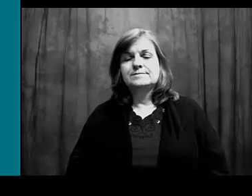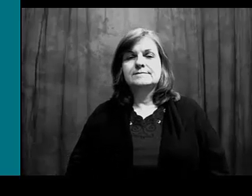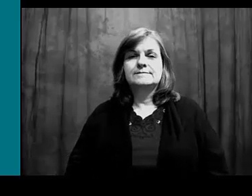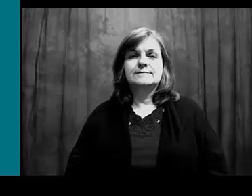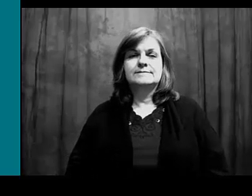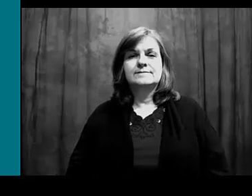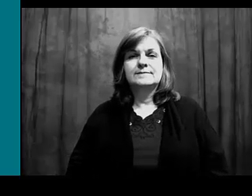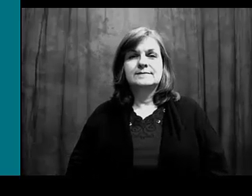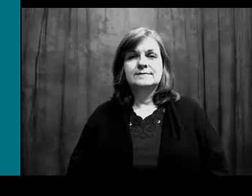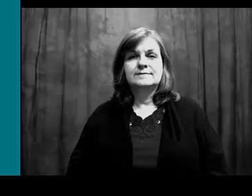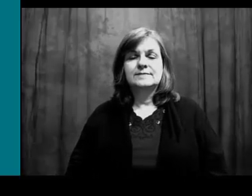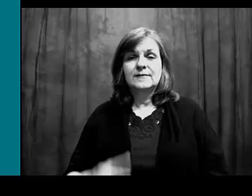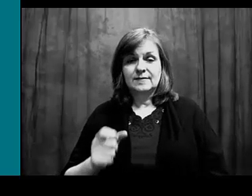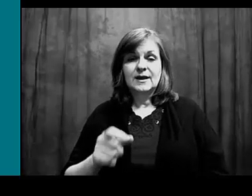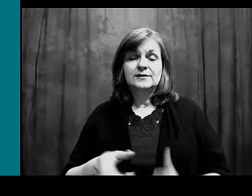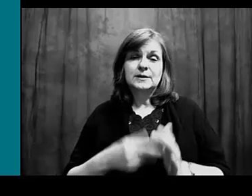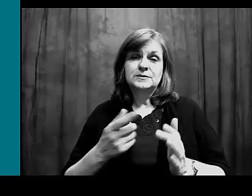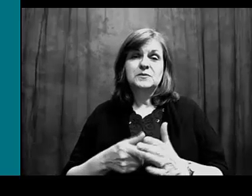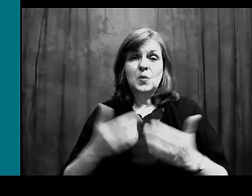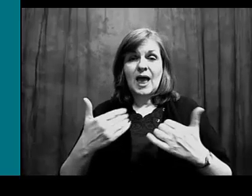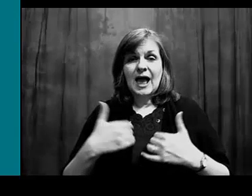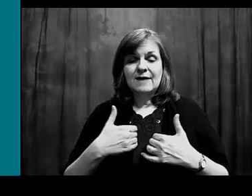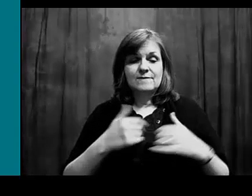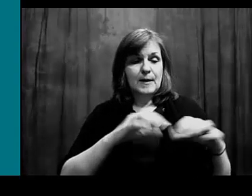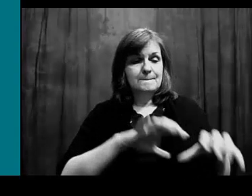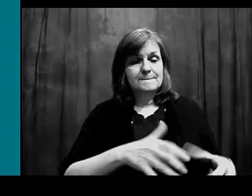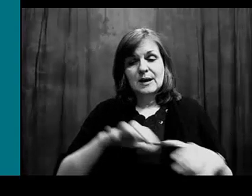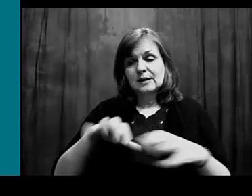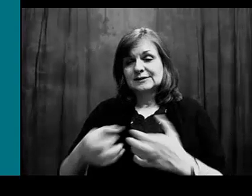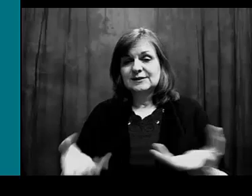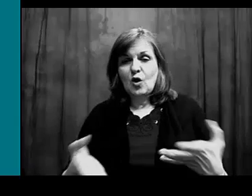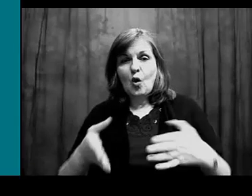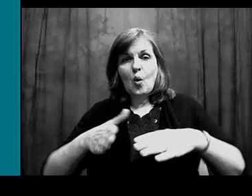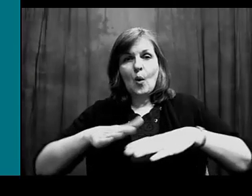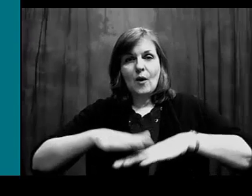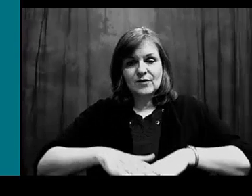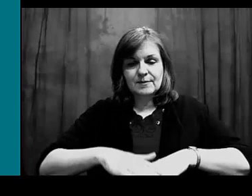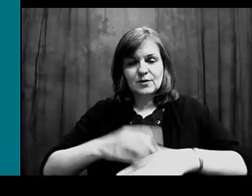we can get sort of overlap between these pockets